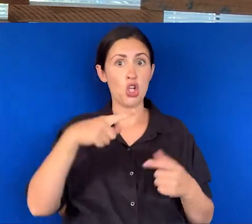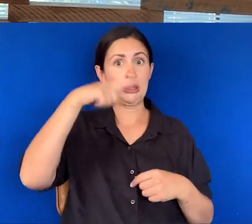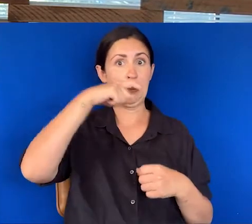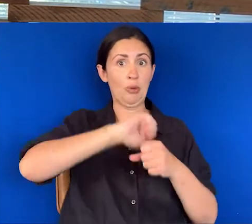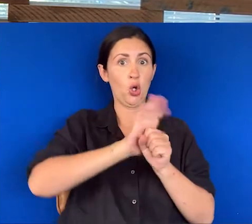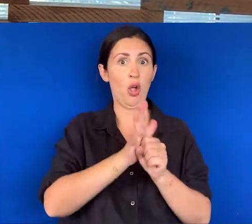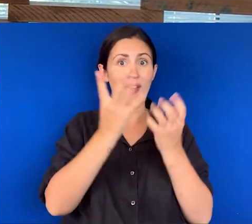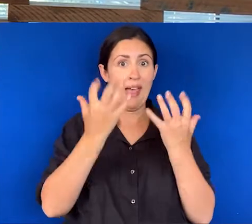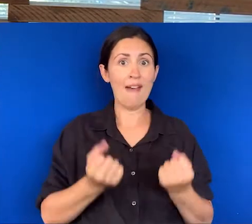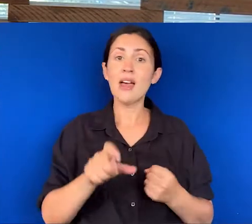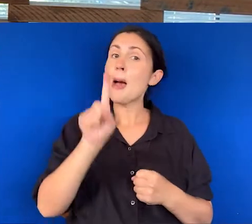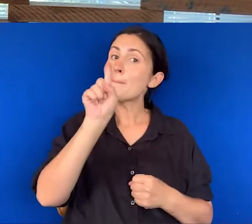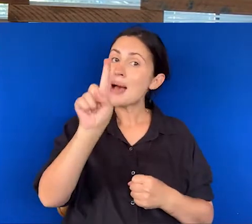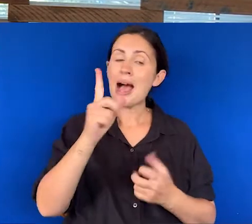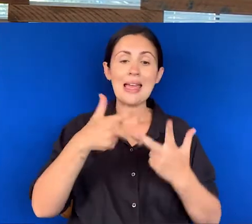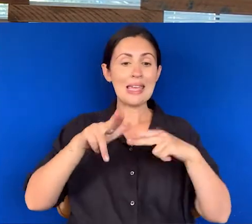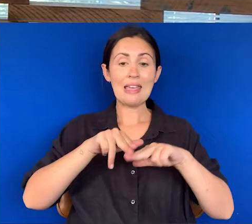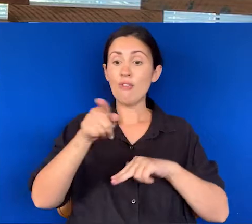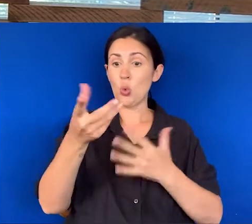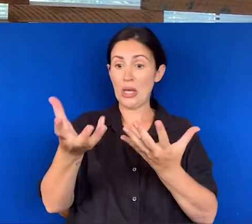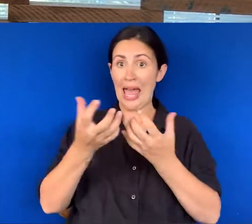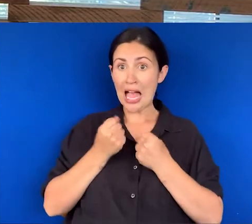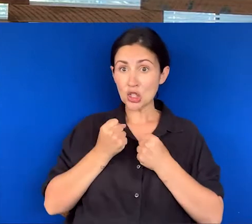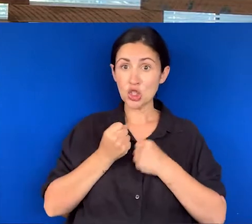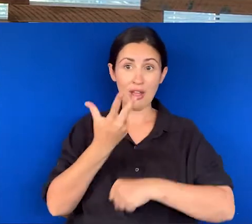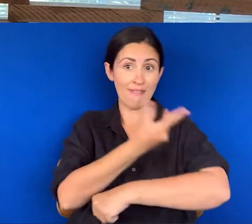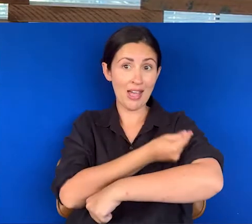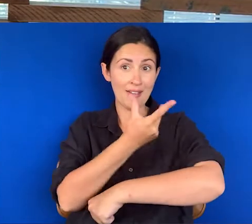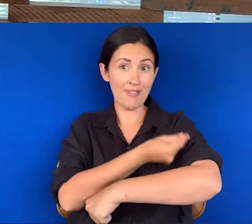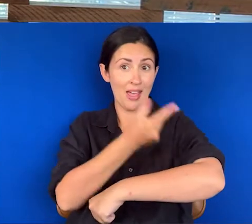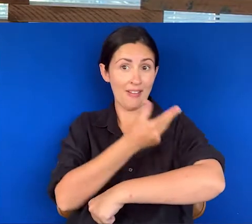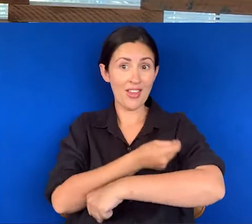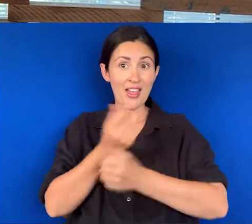are being protected against severe disease and hospitalisation,